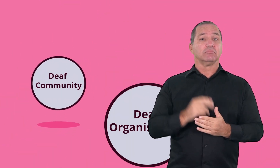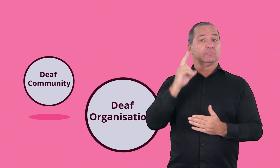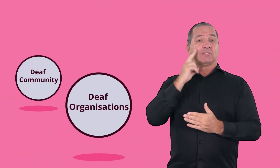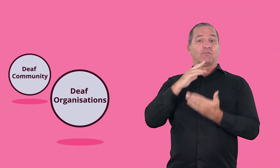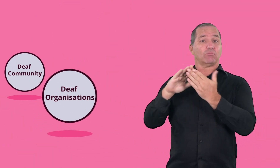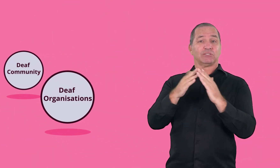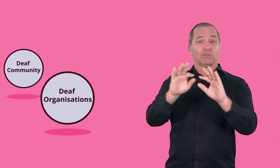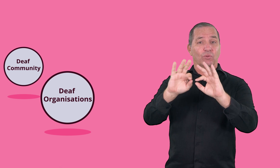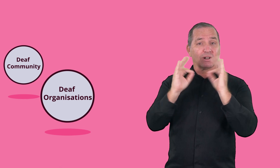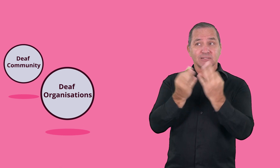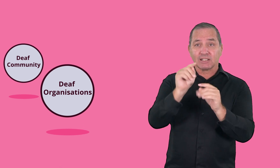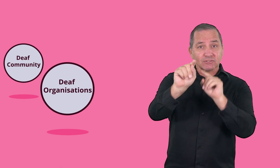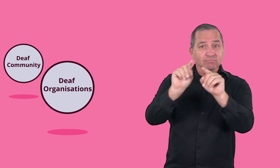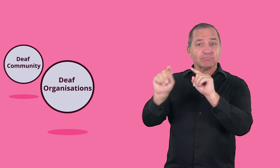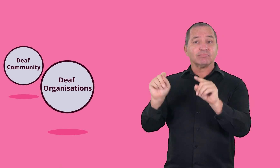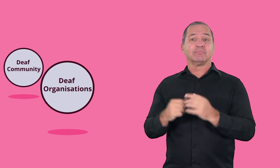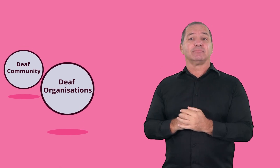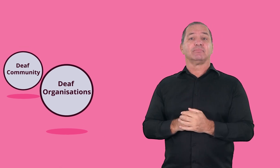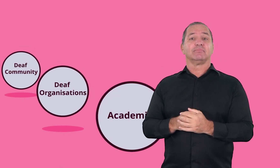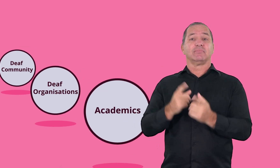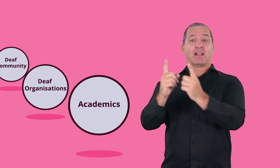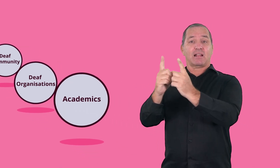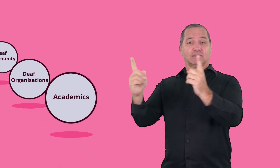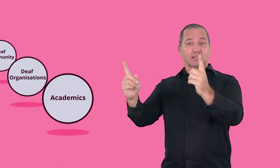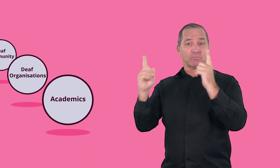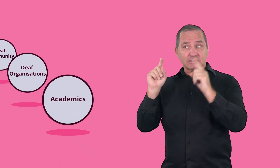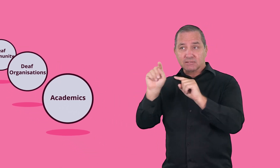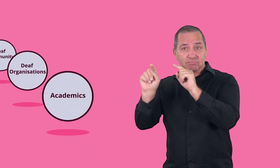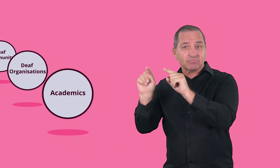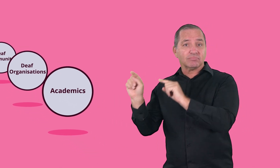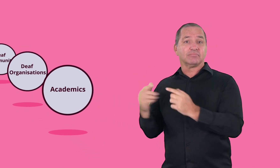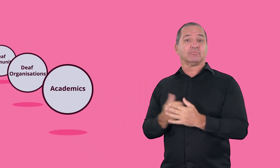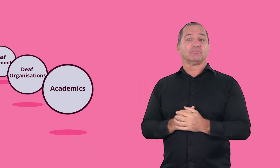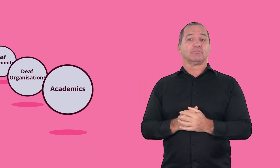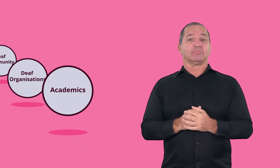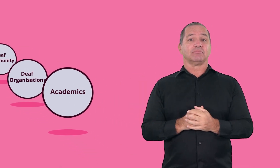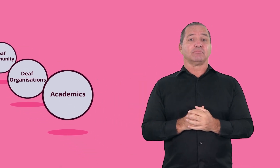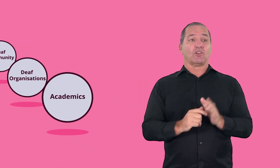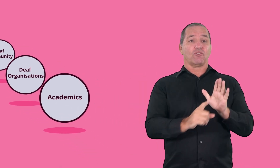Deaf community organisations, academics